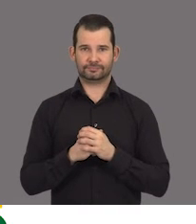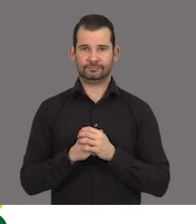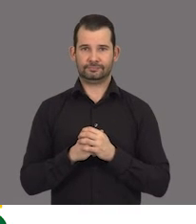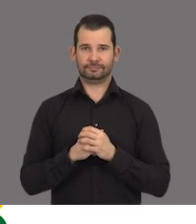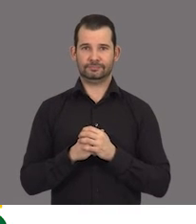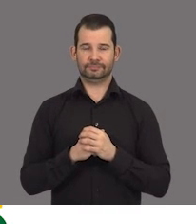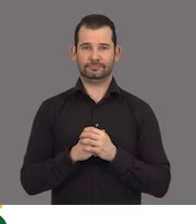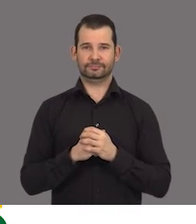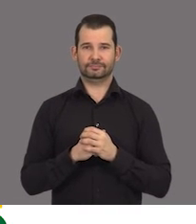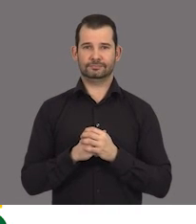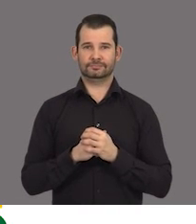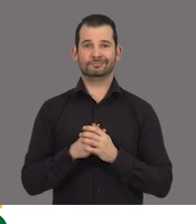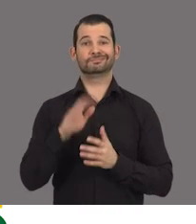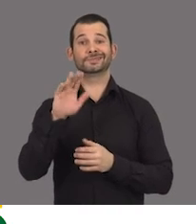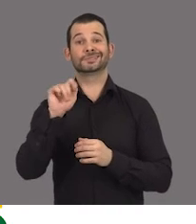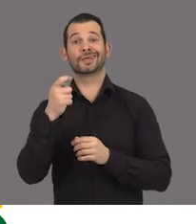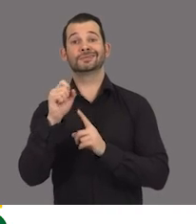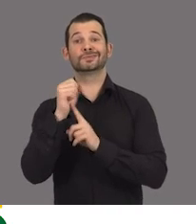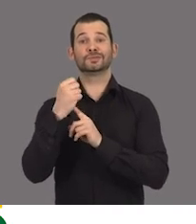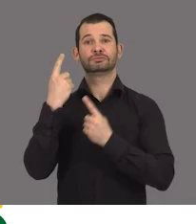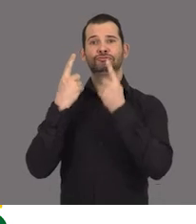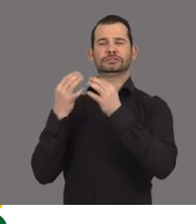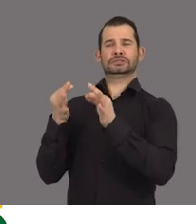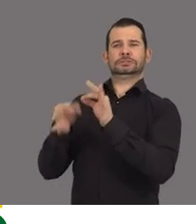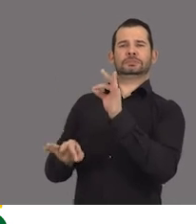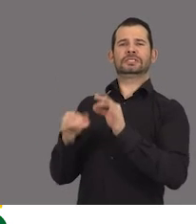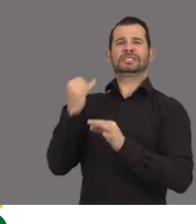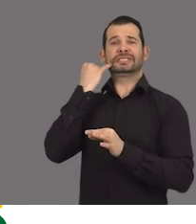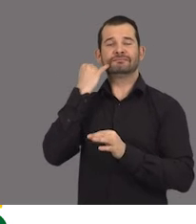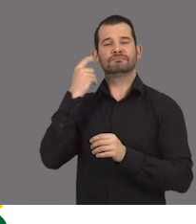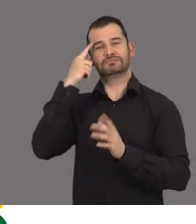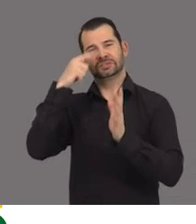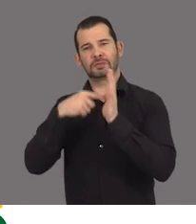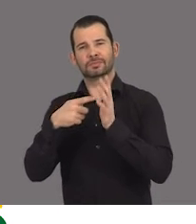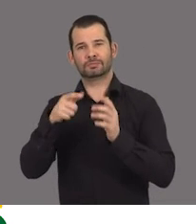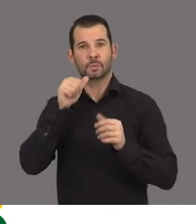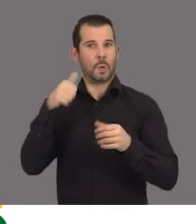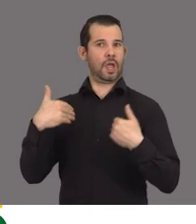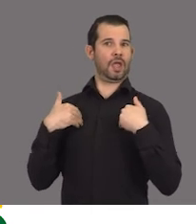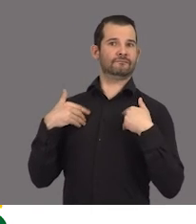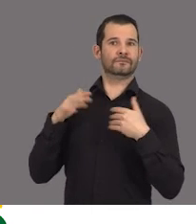Your tax situation is simple if, for example, you don’t have a small business